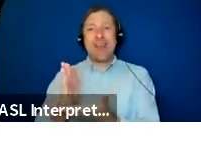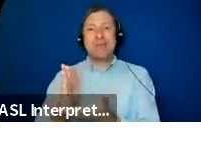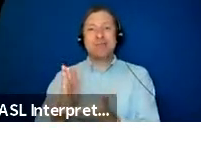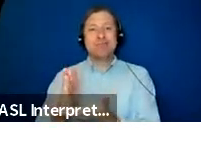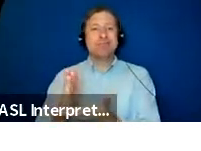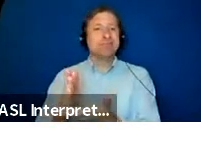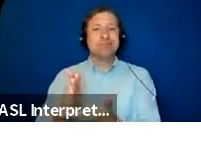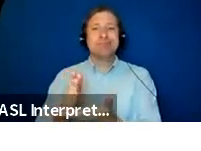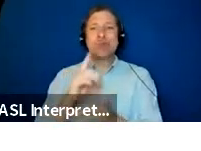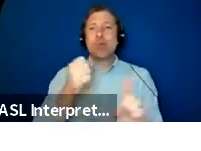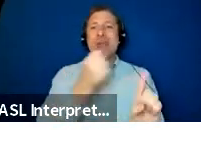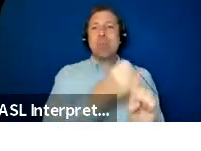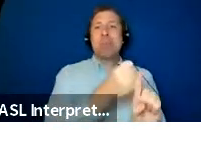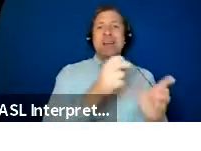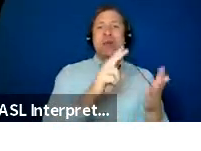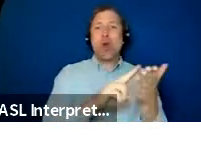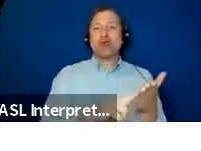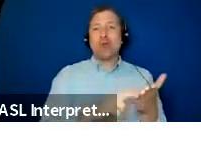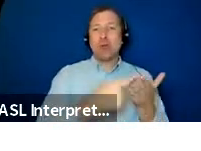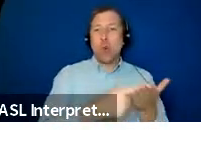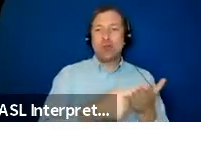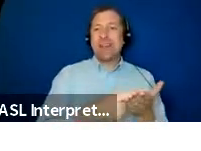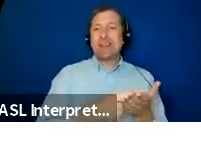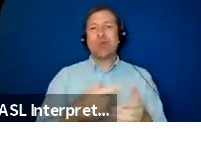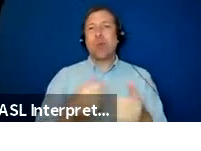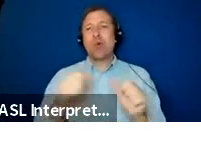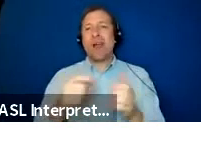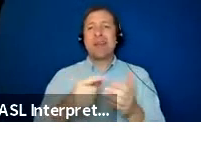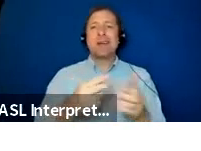to impact contract negotiations or to try and negotiate for more money or anything like that.